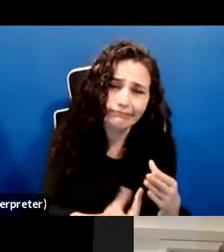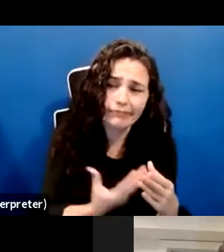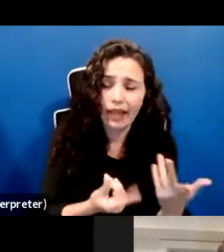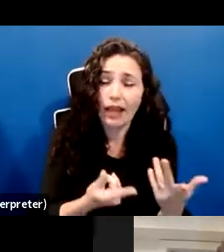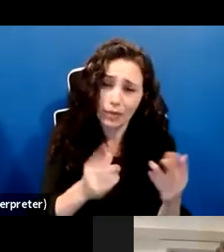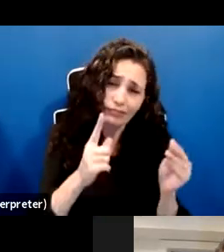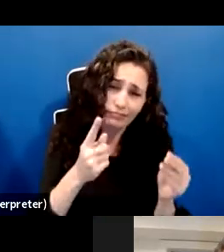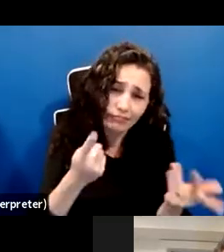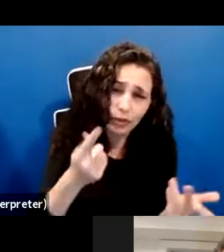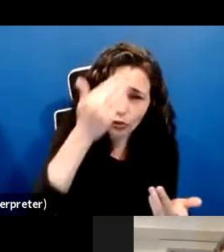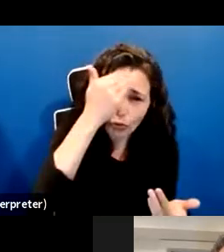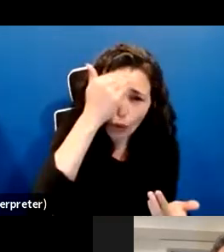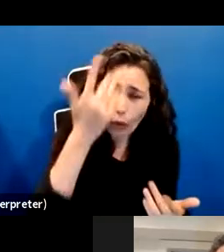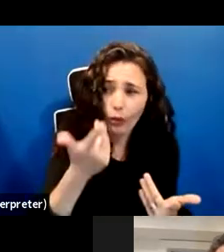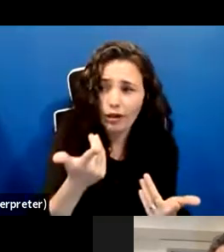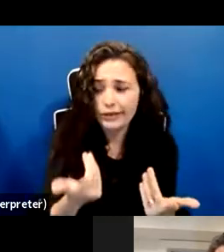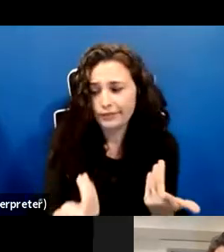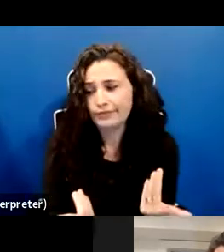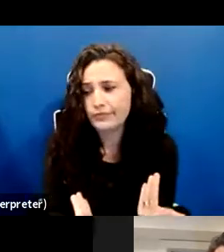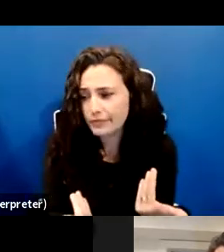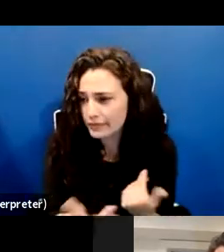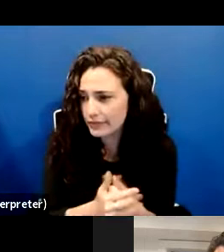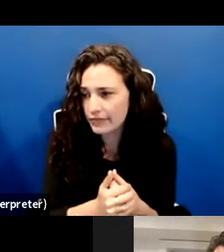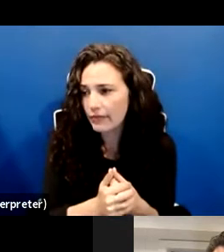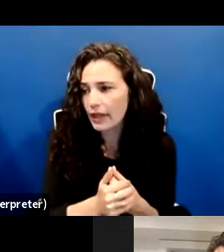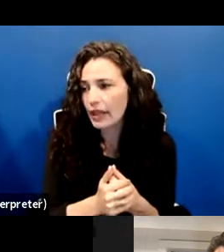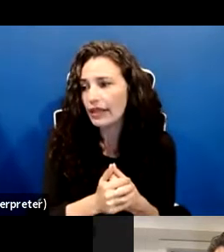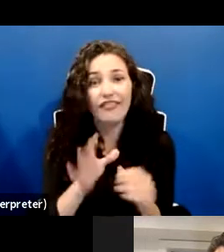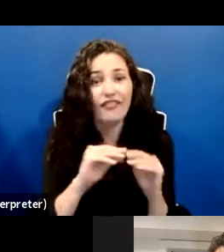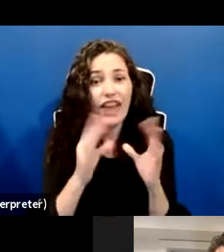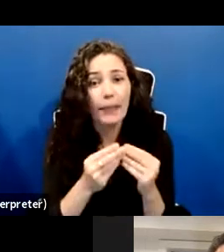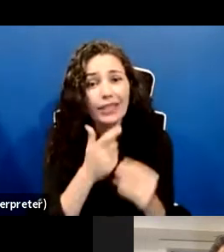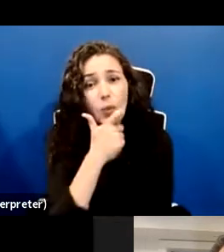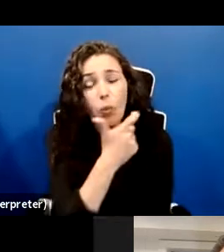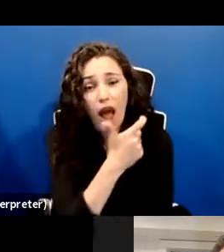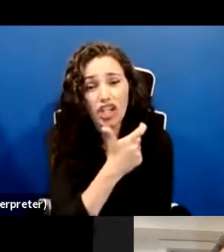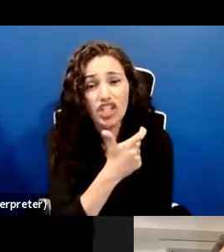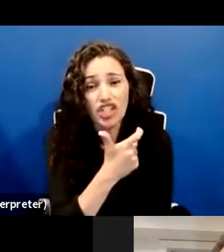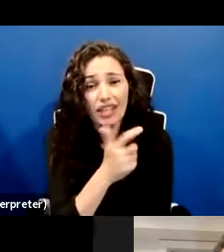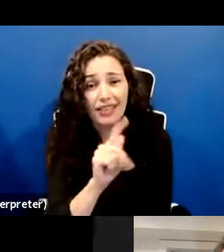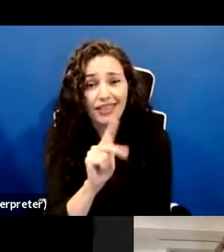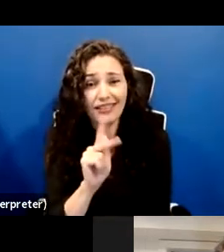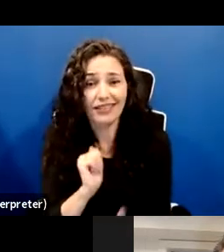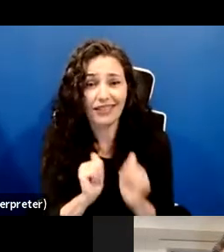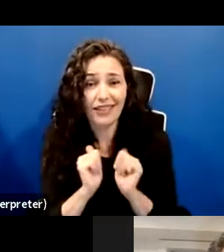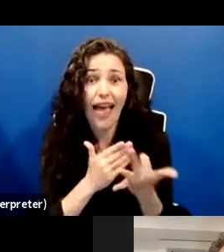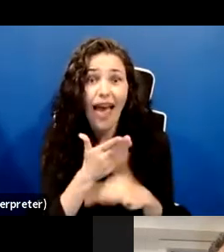just watch this afterwards. And just the, you can imagine the level of,